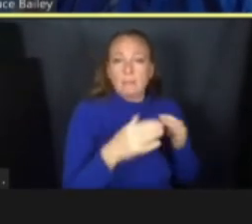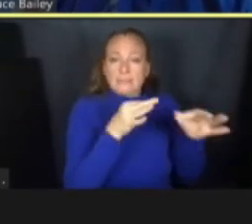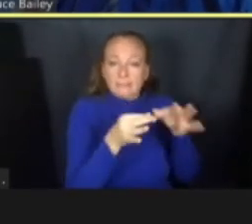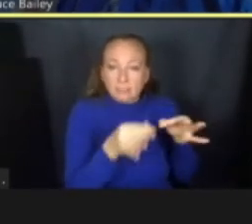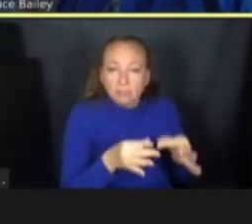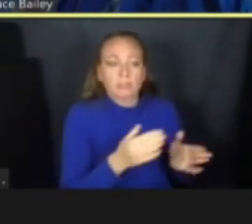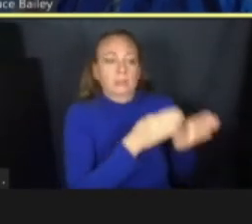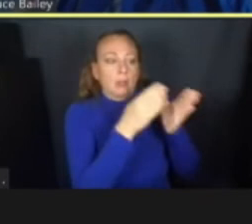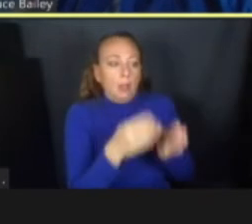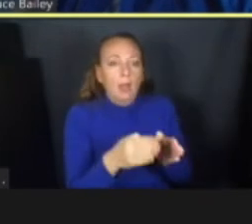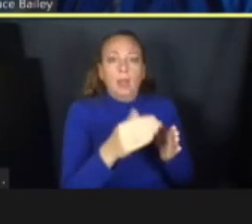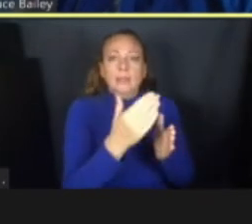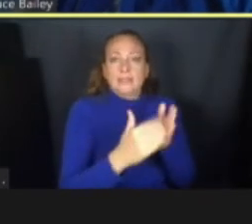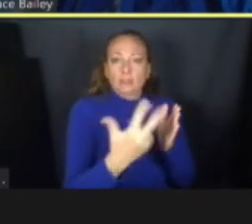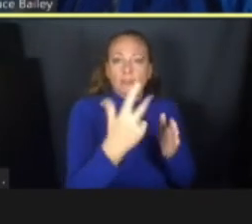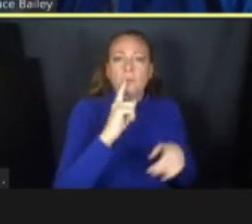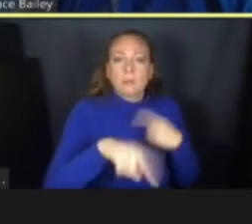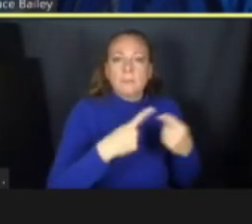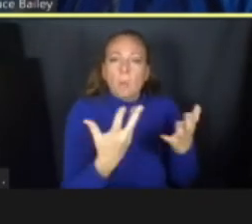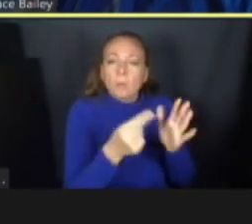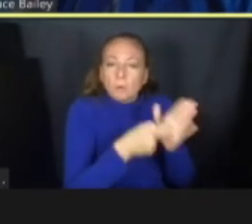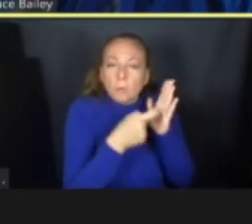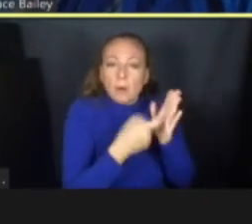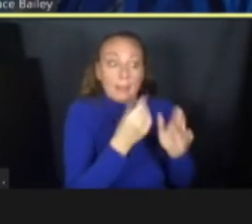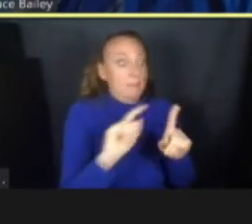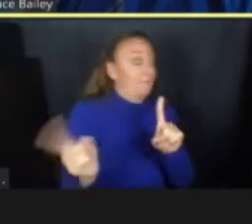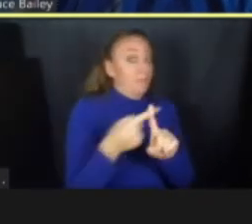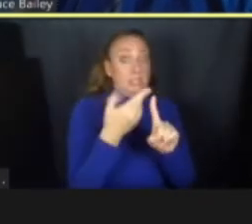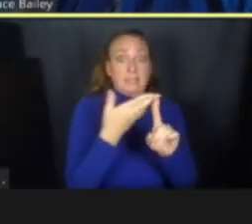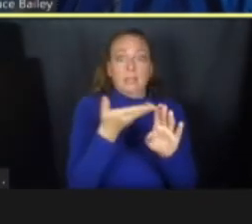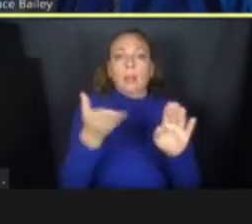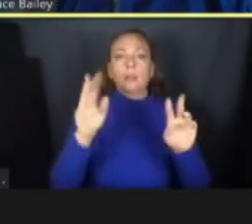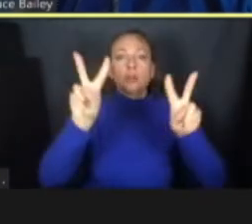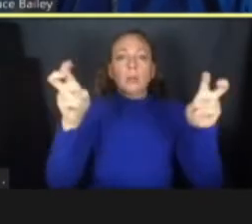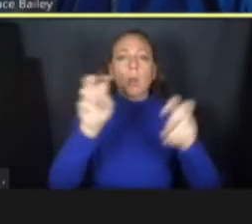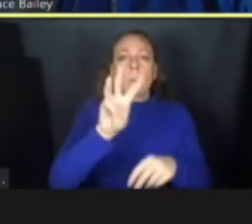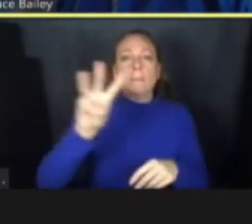And the very first thing listed, under website modernization, 1A or A1